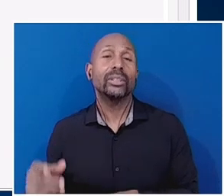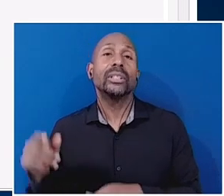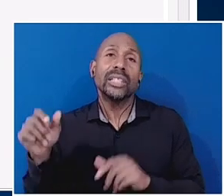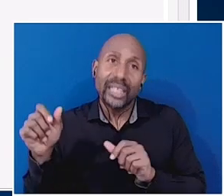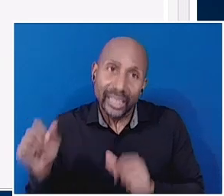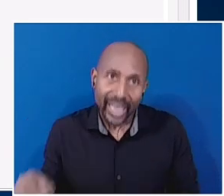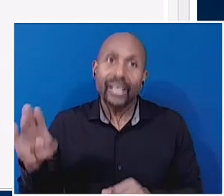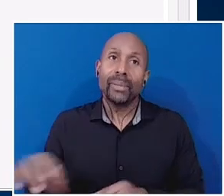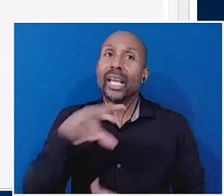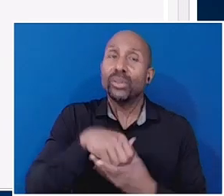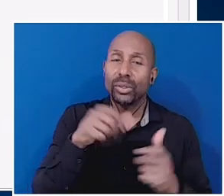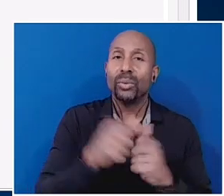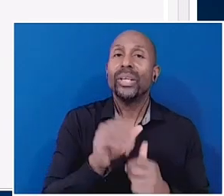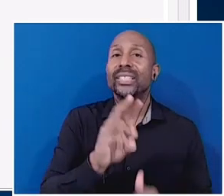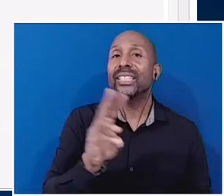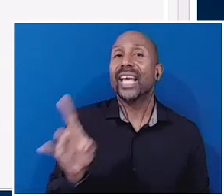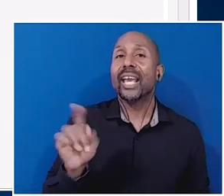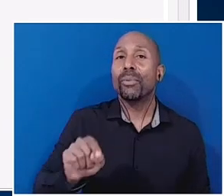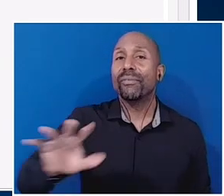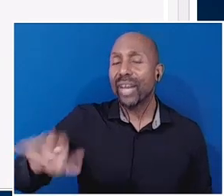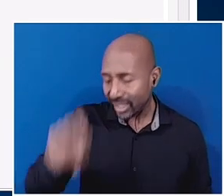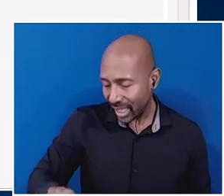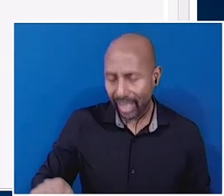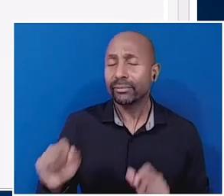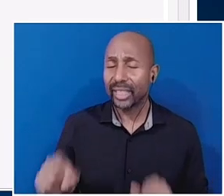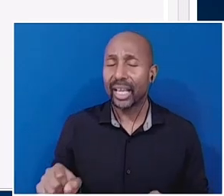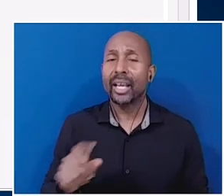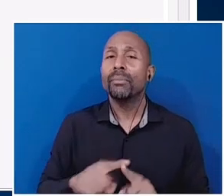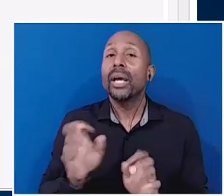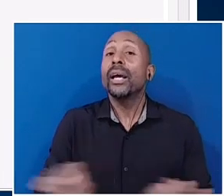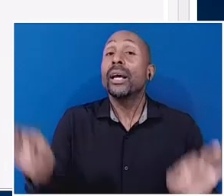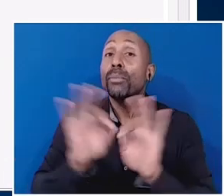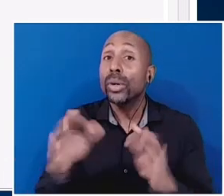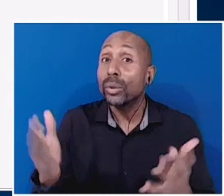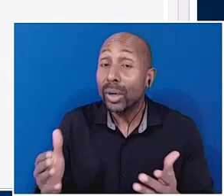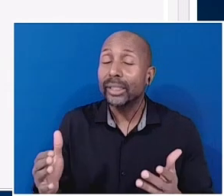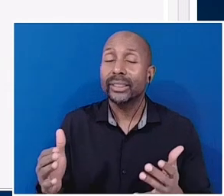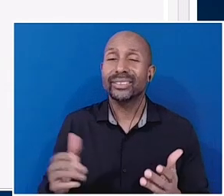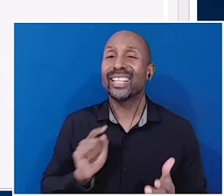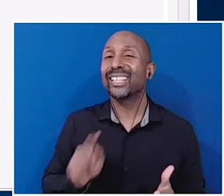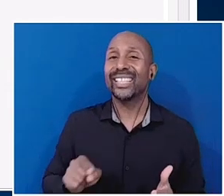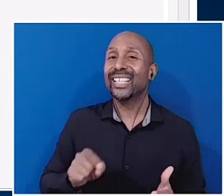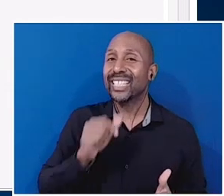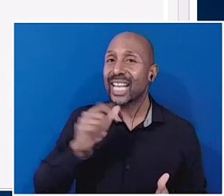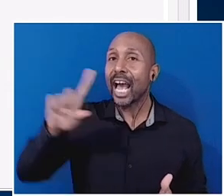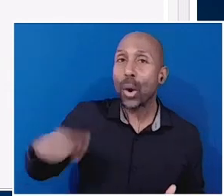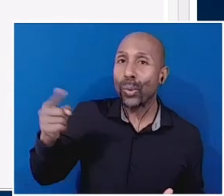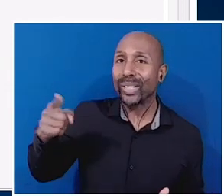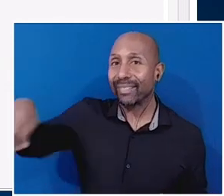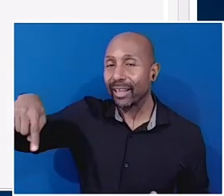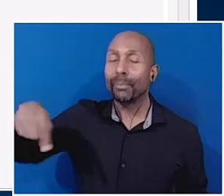it's important to note that this certainly goes beyond that. It's broad for a reason.